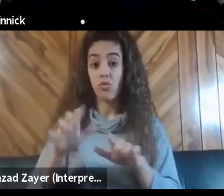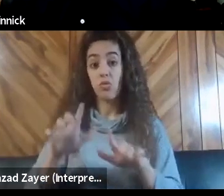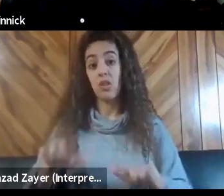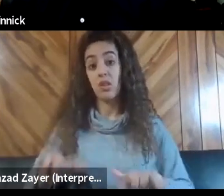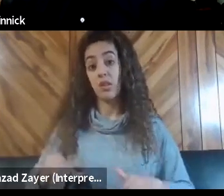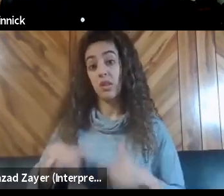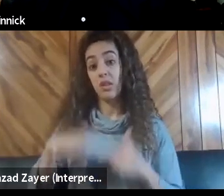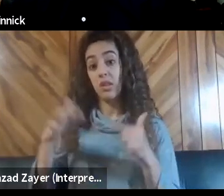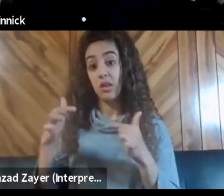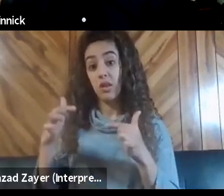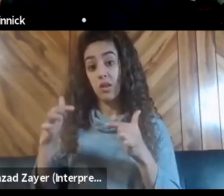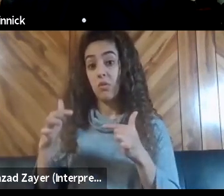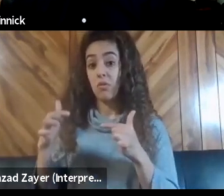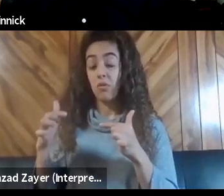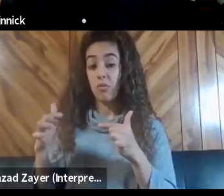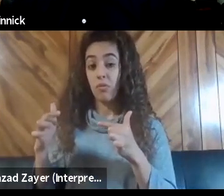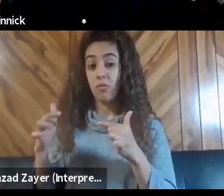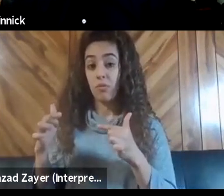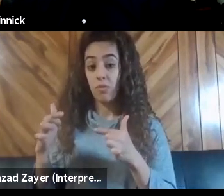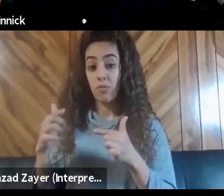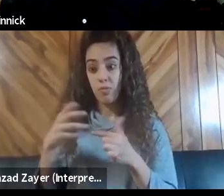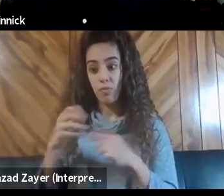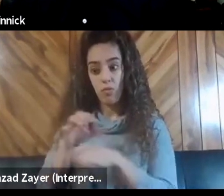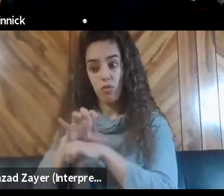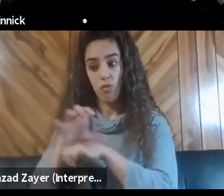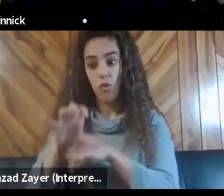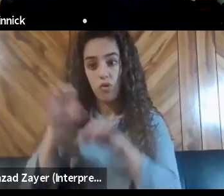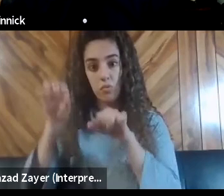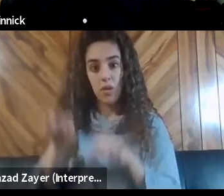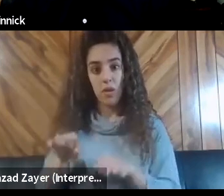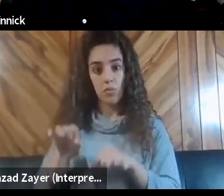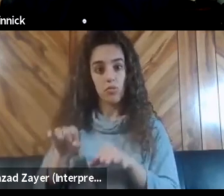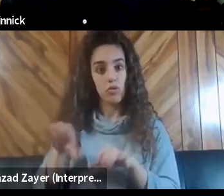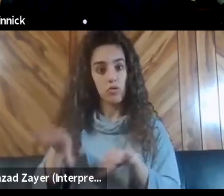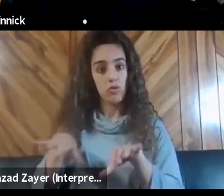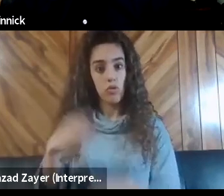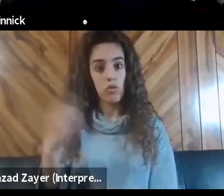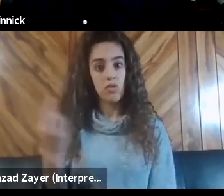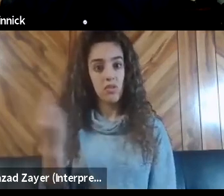forced to have to do something or like you know, like, have